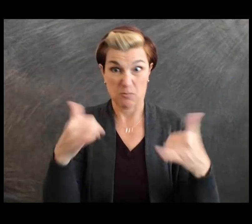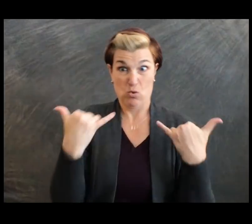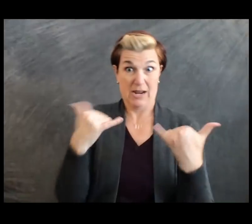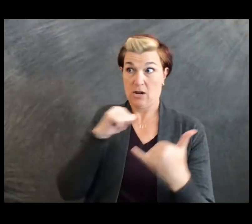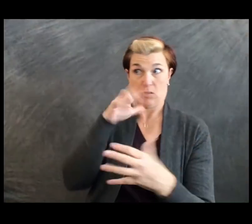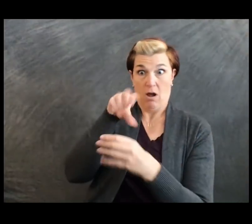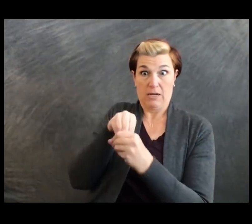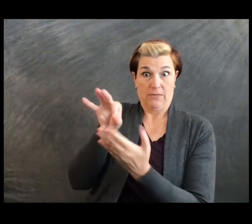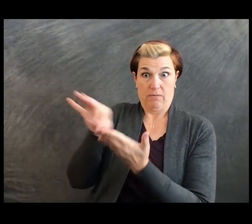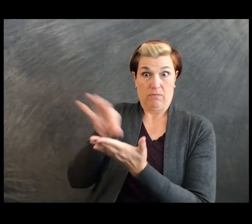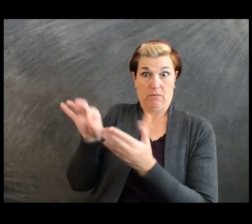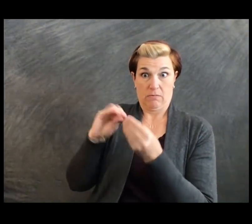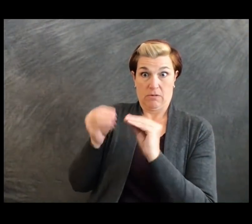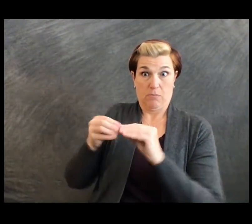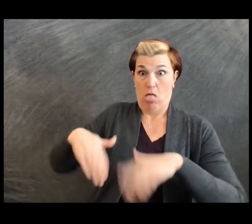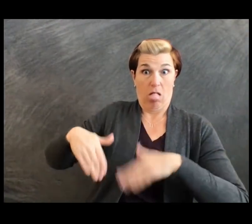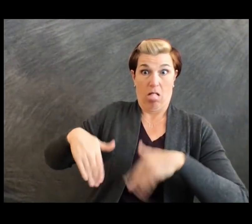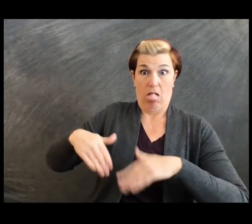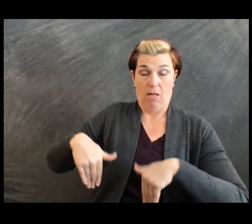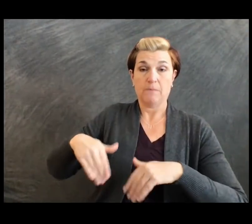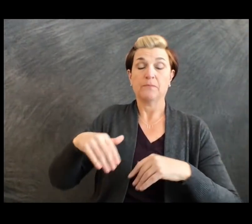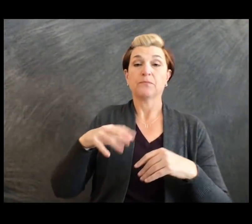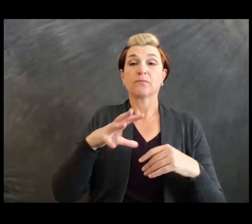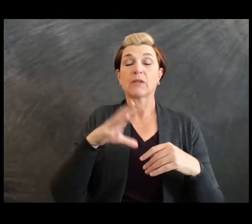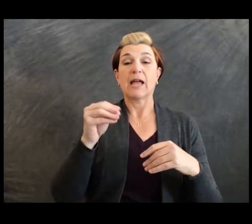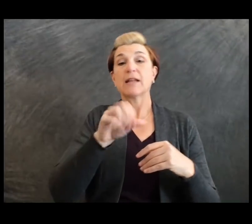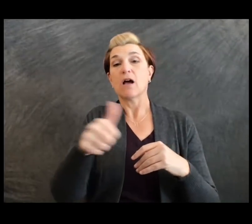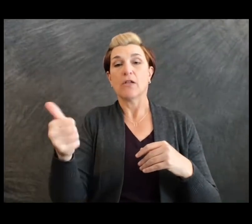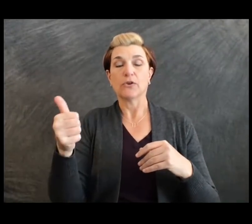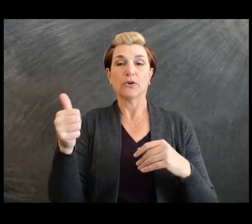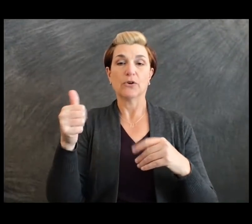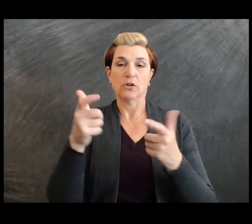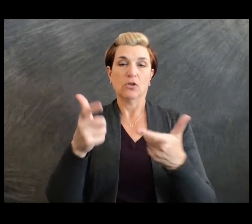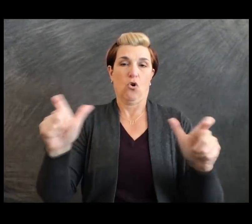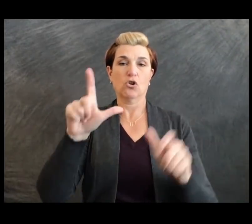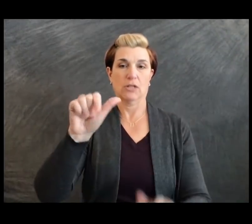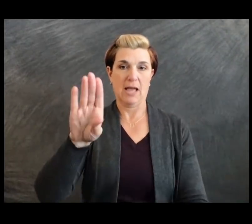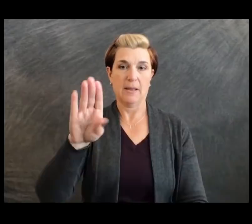the main reference laboratories now I do want to make it clear that although